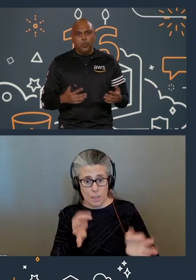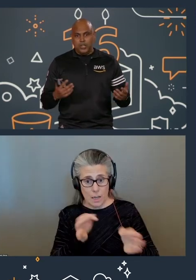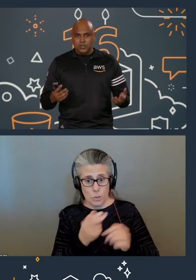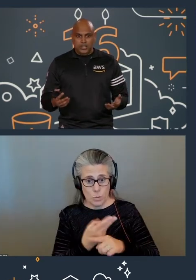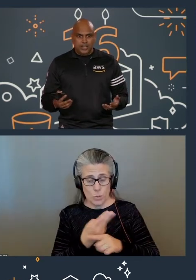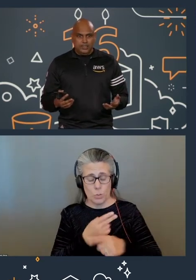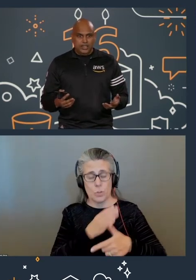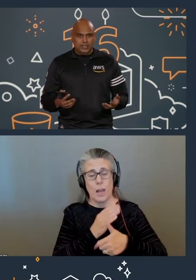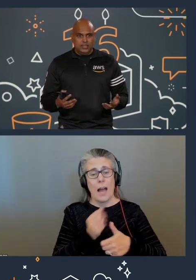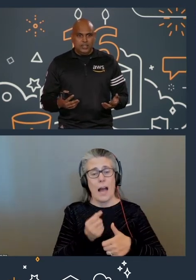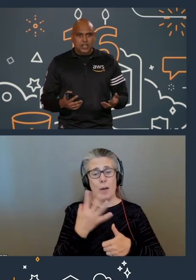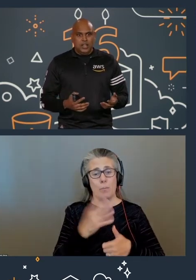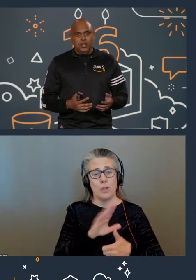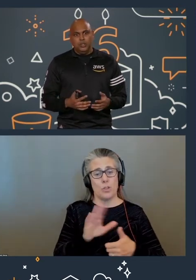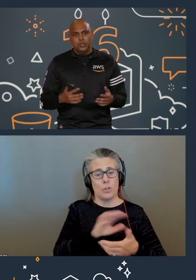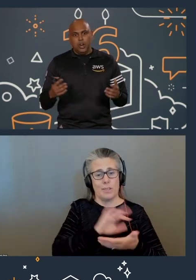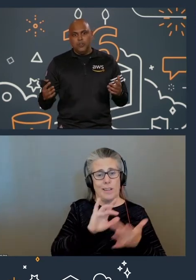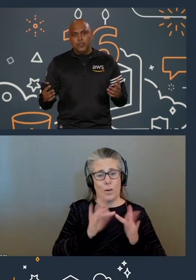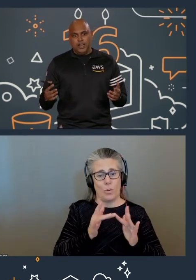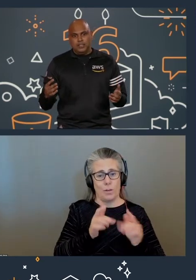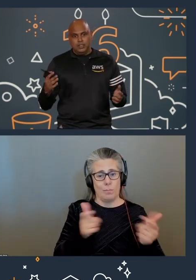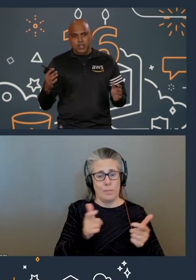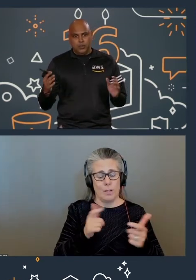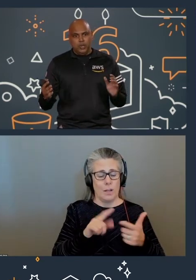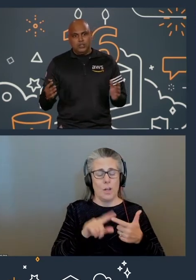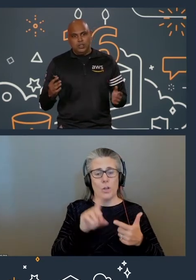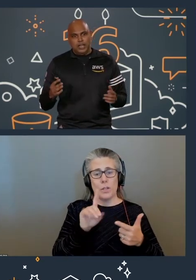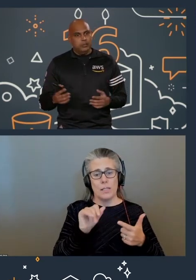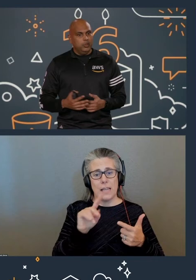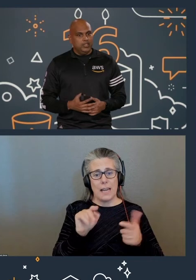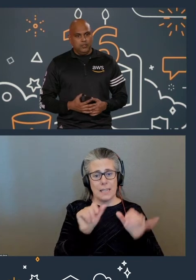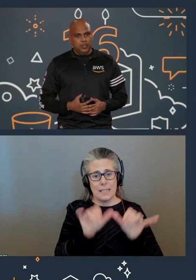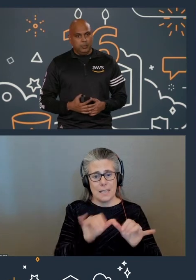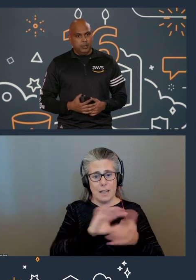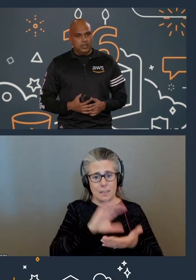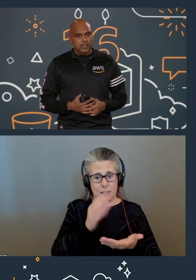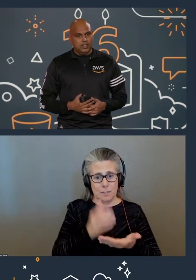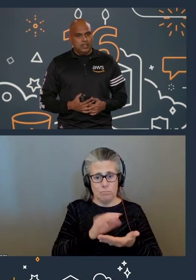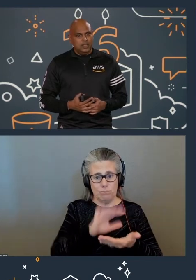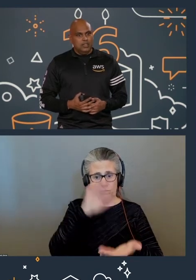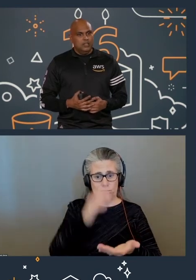what is your data size, and also, how fast, or what's your time duration for your project?